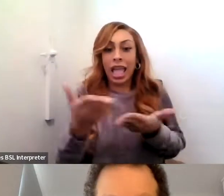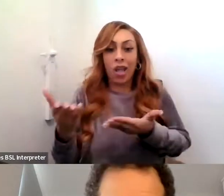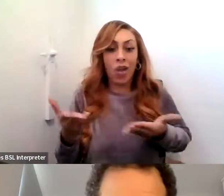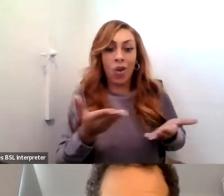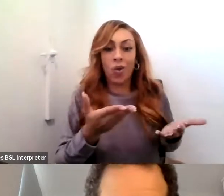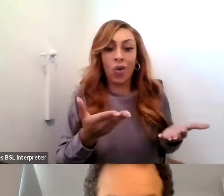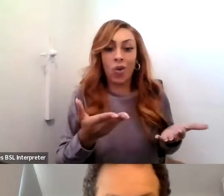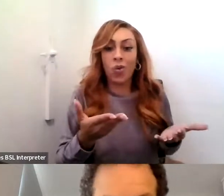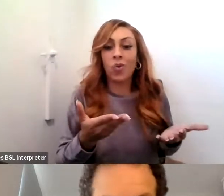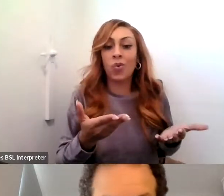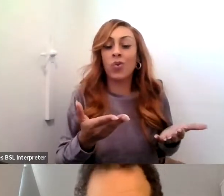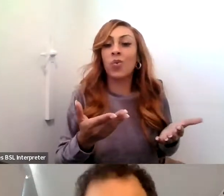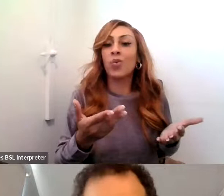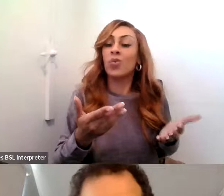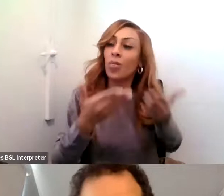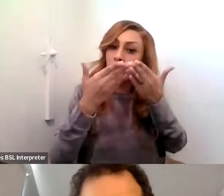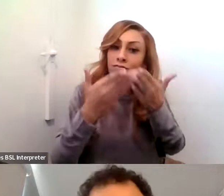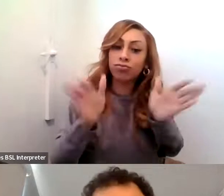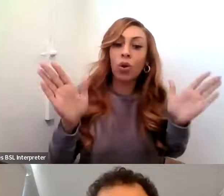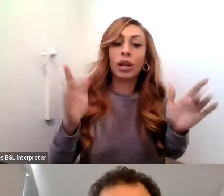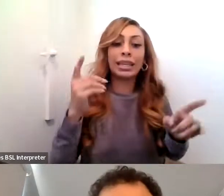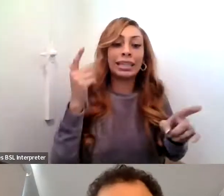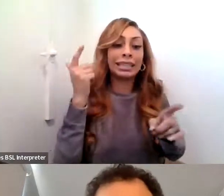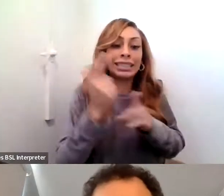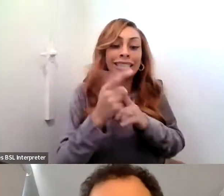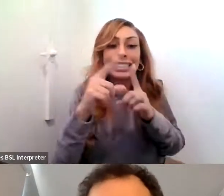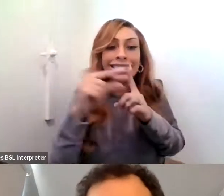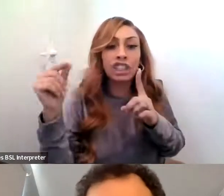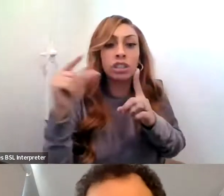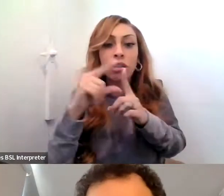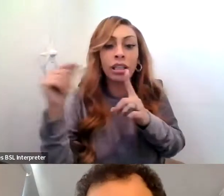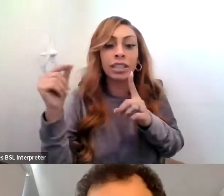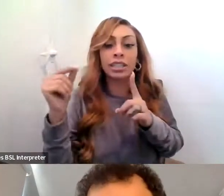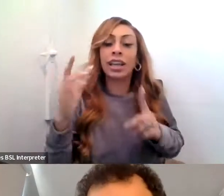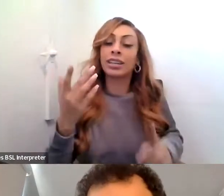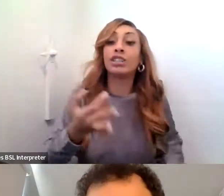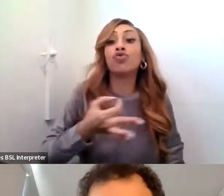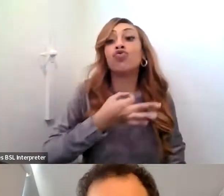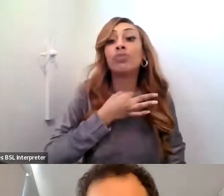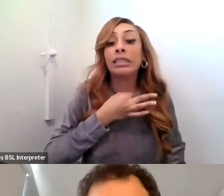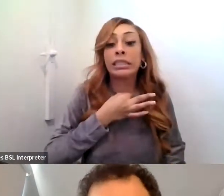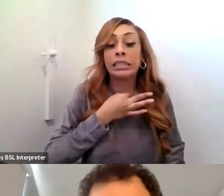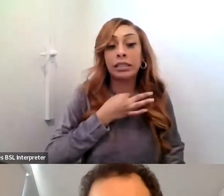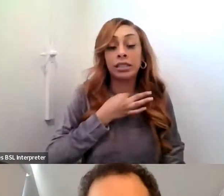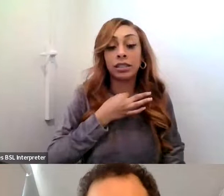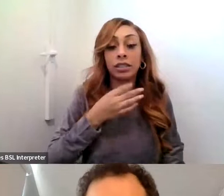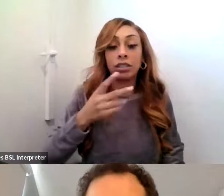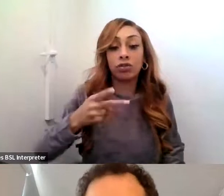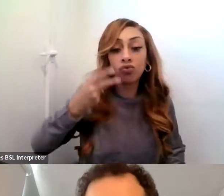broadly speaking, has the risk of reproducing inequalities